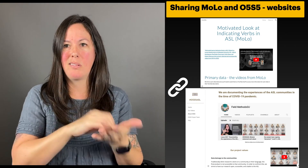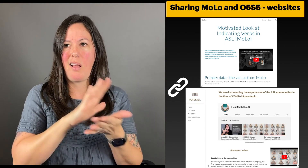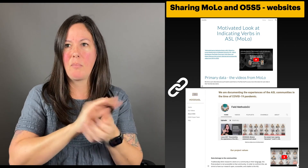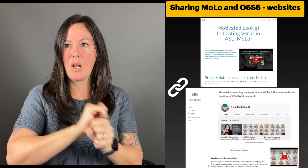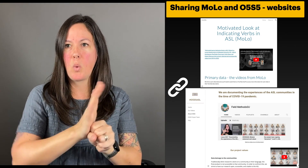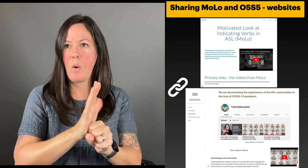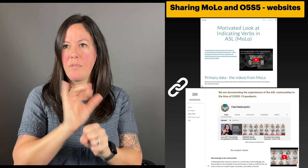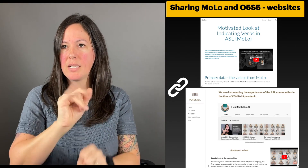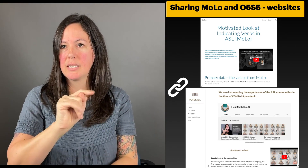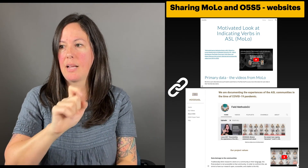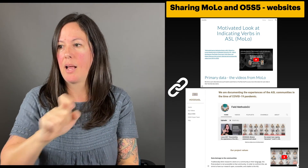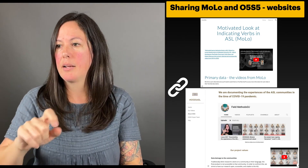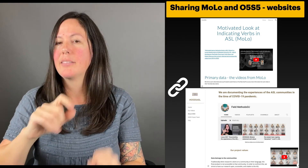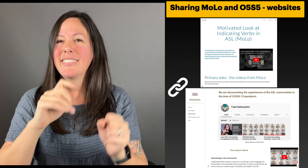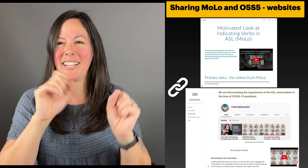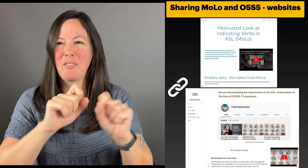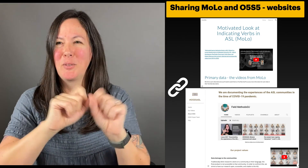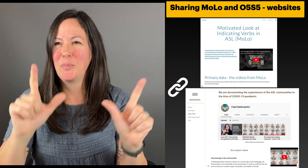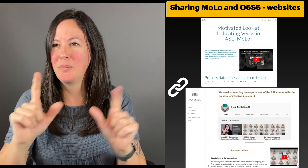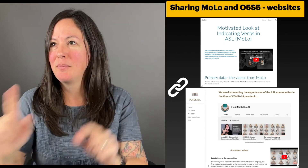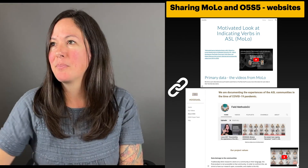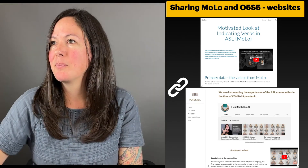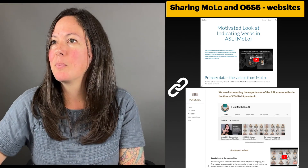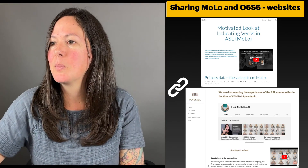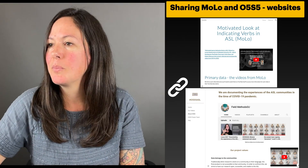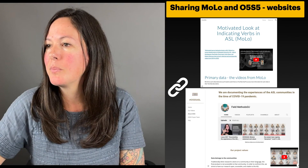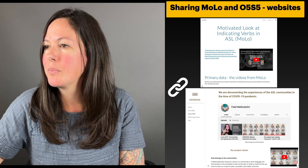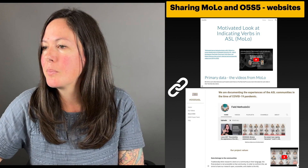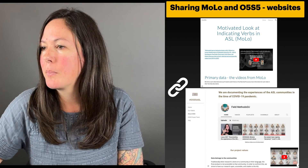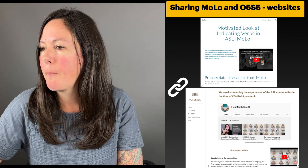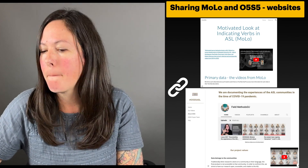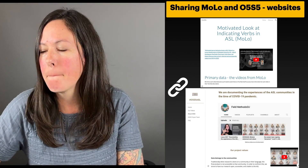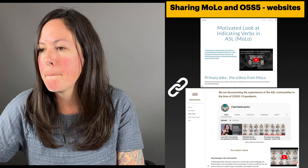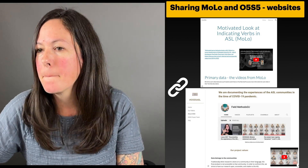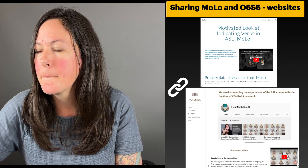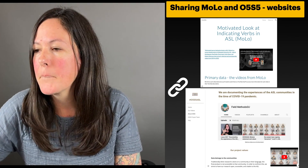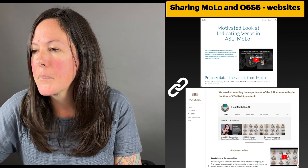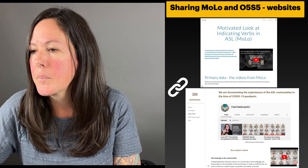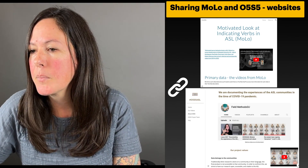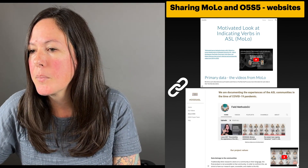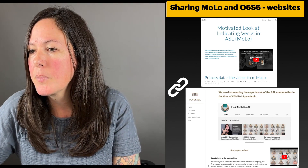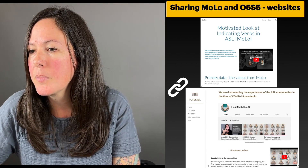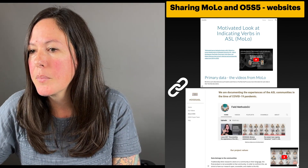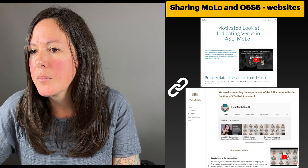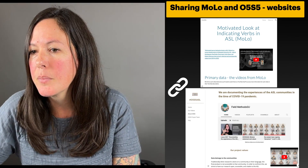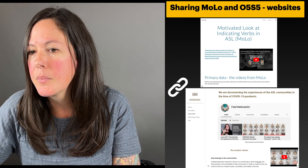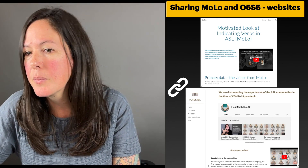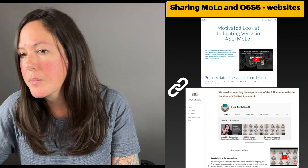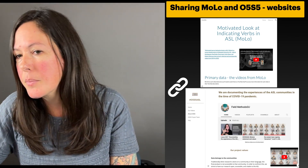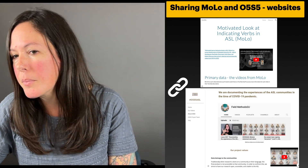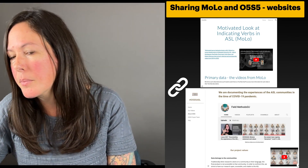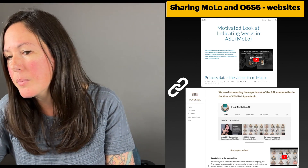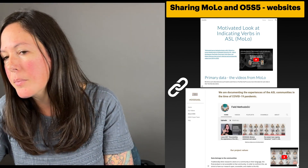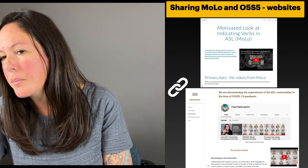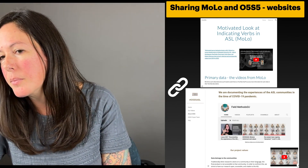both of these websites I'll go into the documenting coid site right now to give you a look